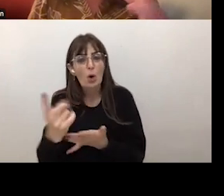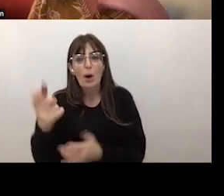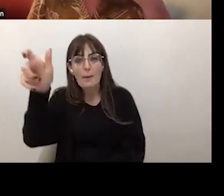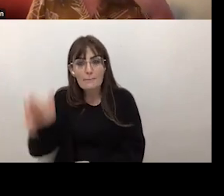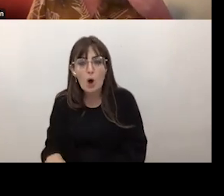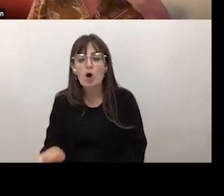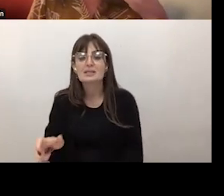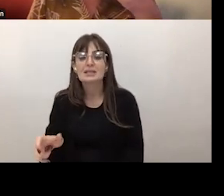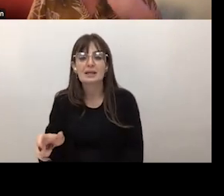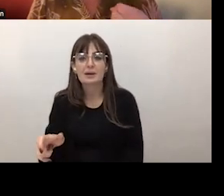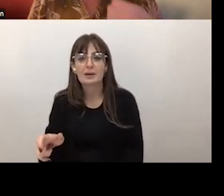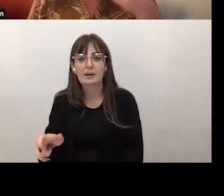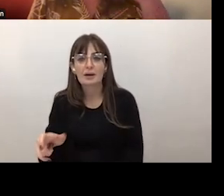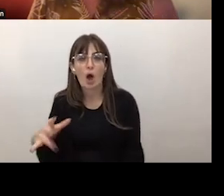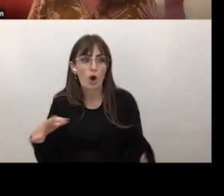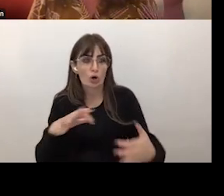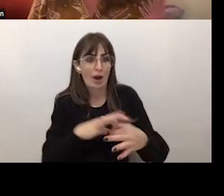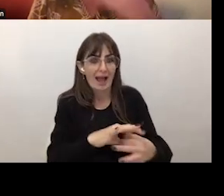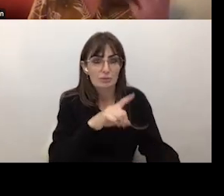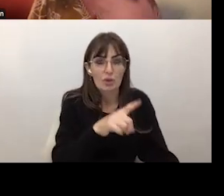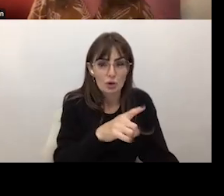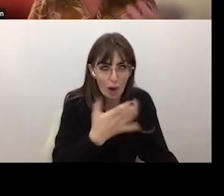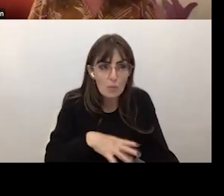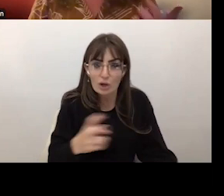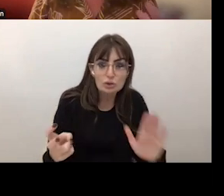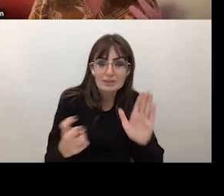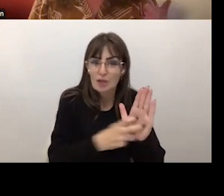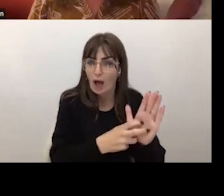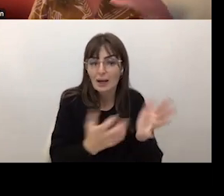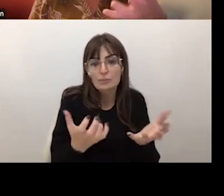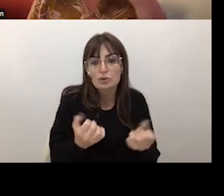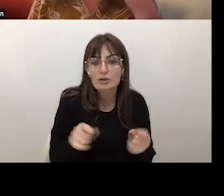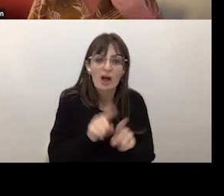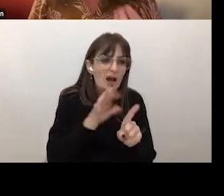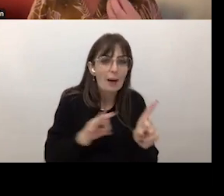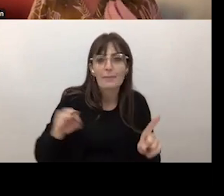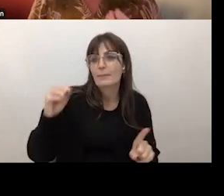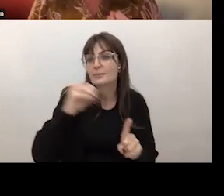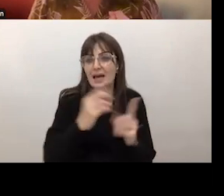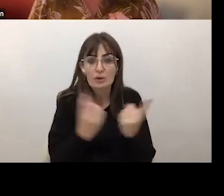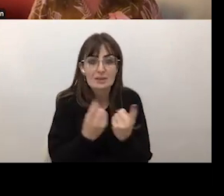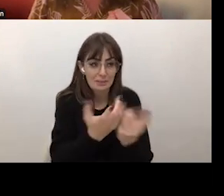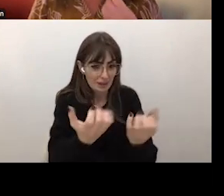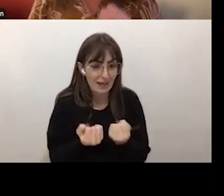if someone connects with you and wants to sign up to receive updates, they get a welcome email from